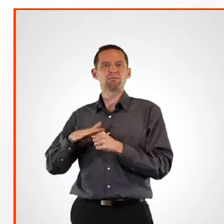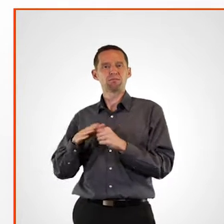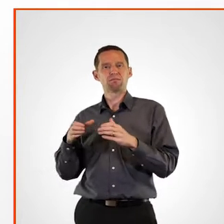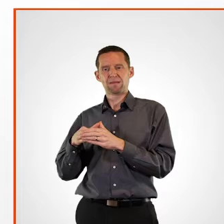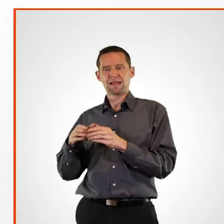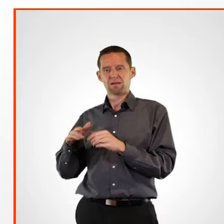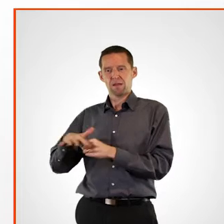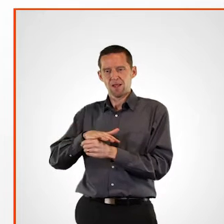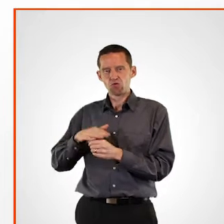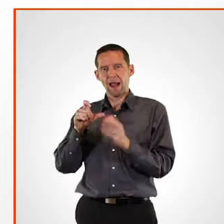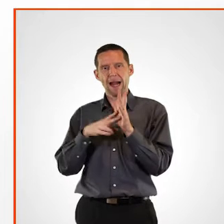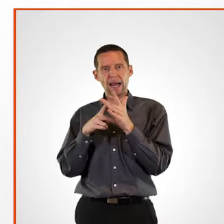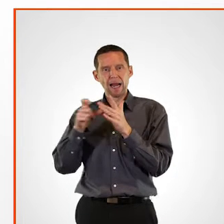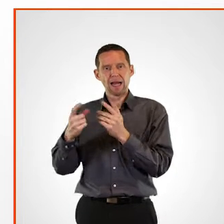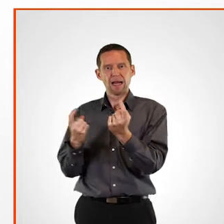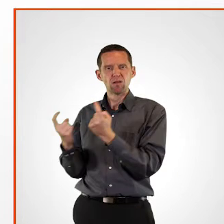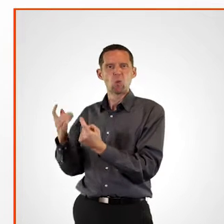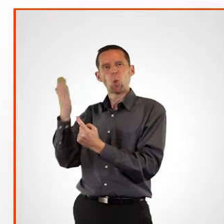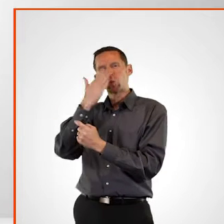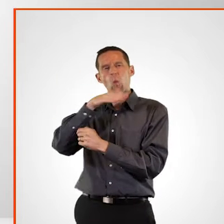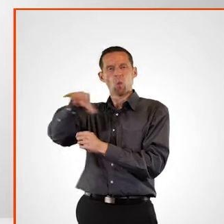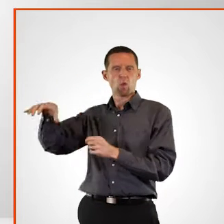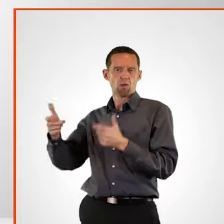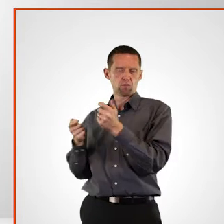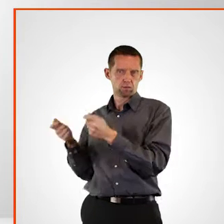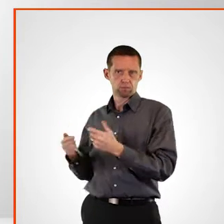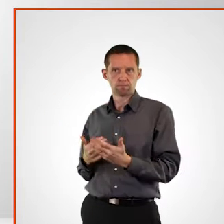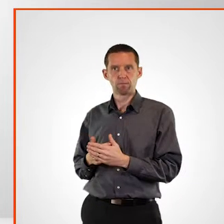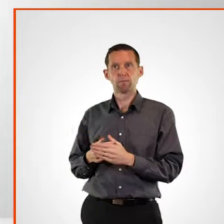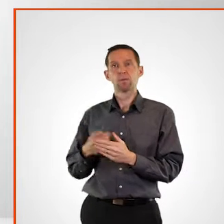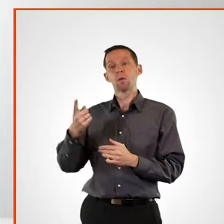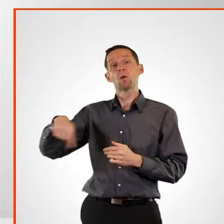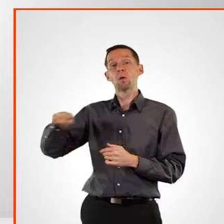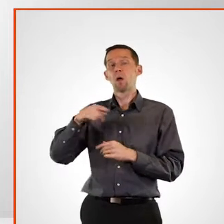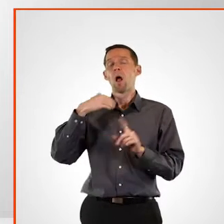and the same clinic and the same kind of school settings. And I should add, these were all kids who were integrated